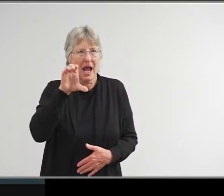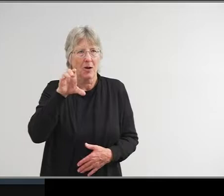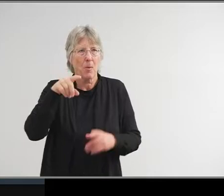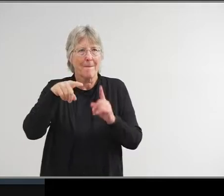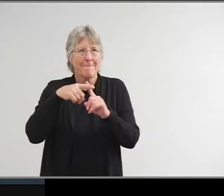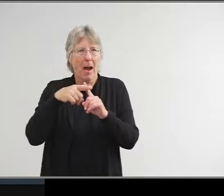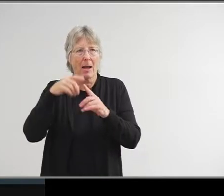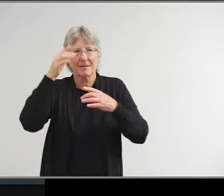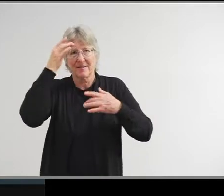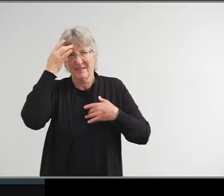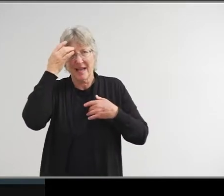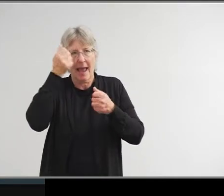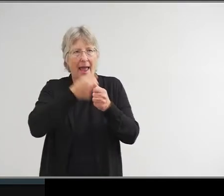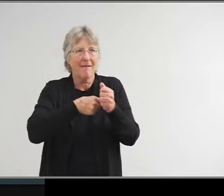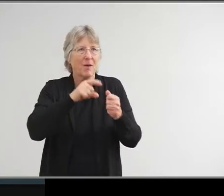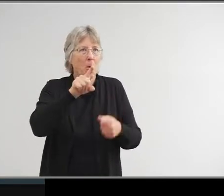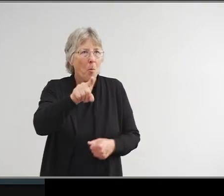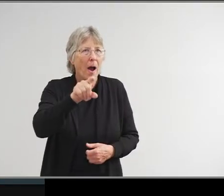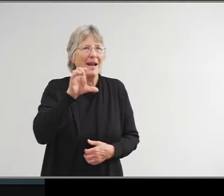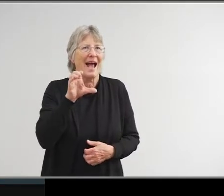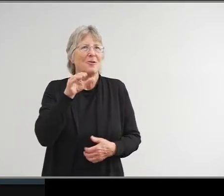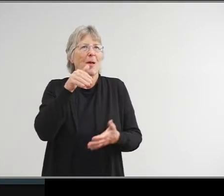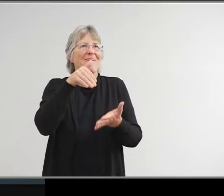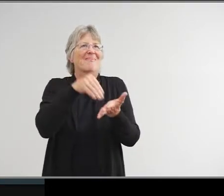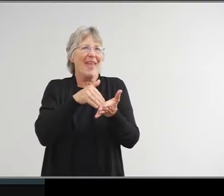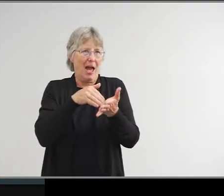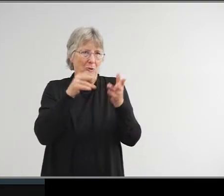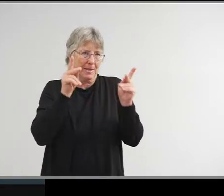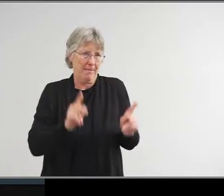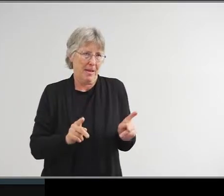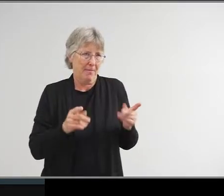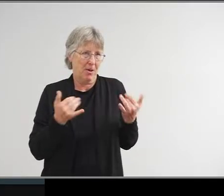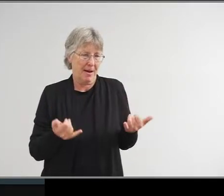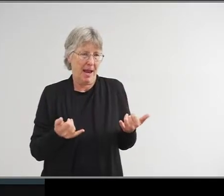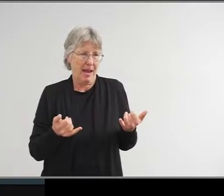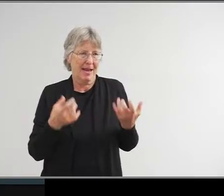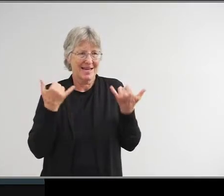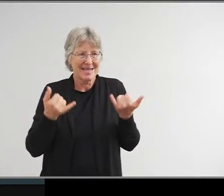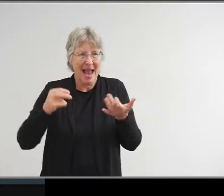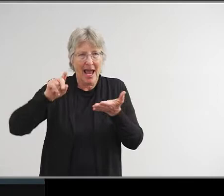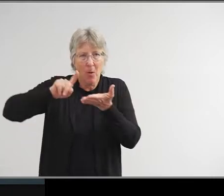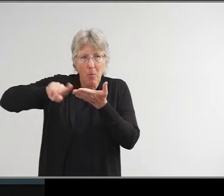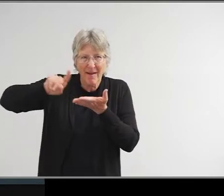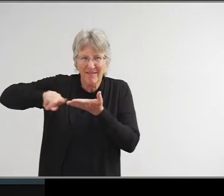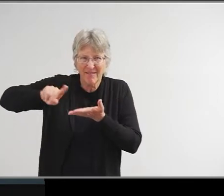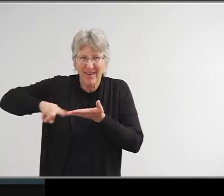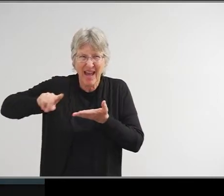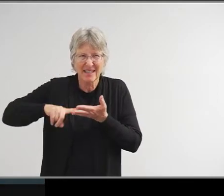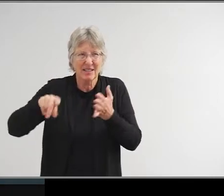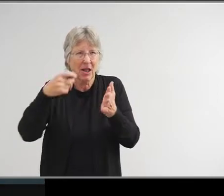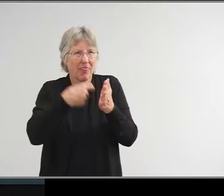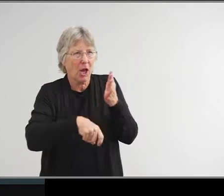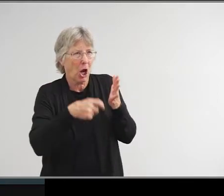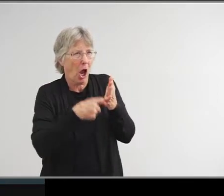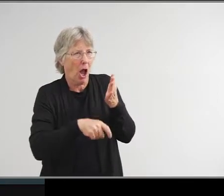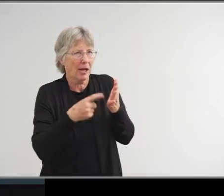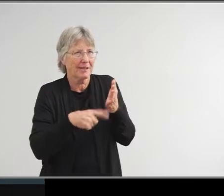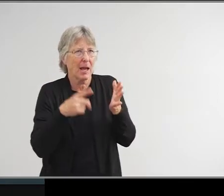So at this time we will continue to investigate the costs and the infrastructure needed for setting up testing centers.